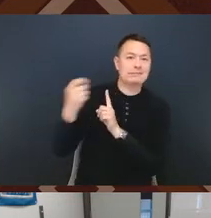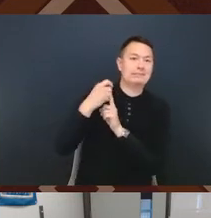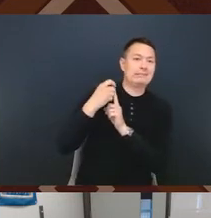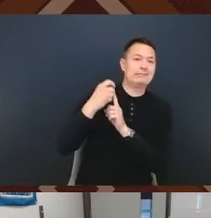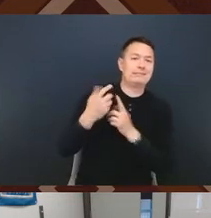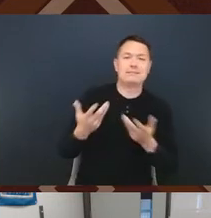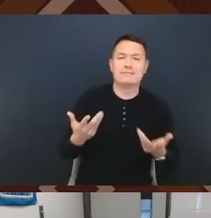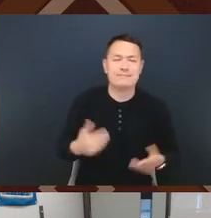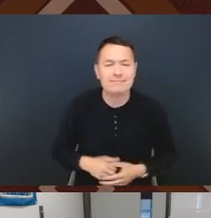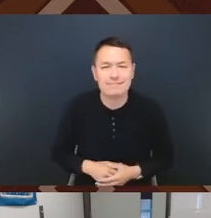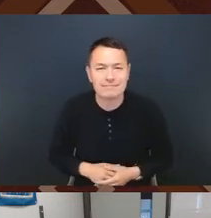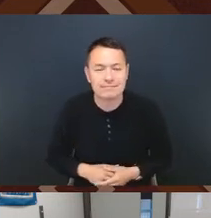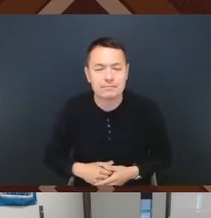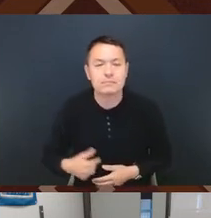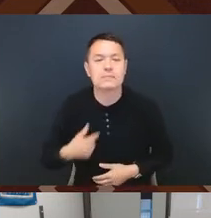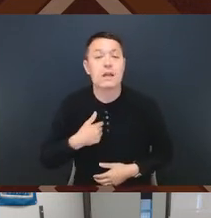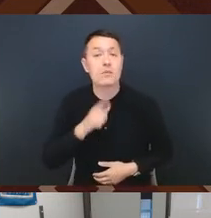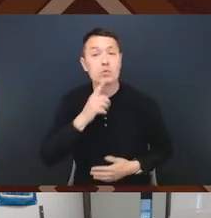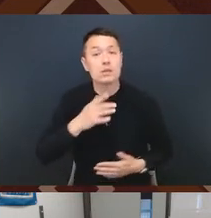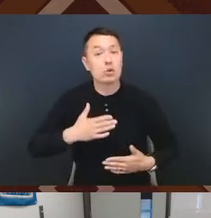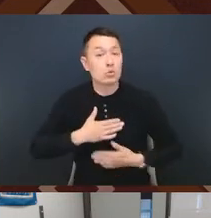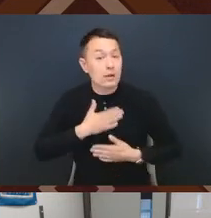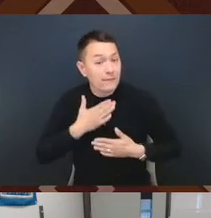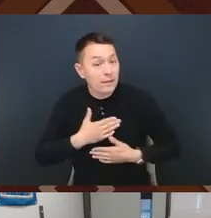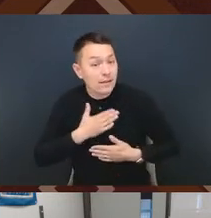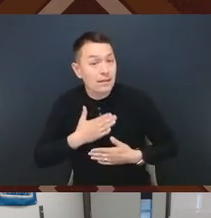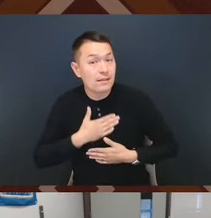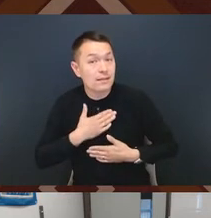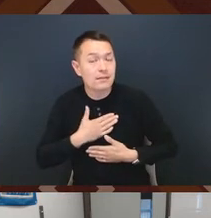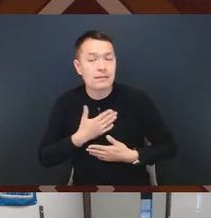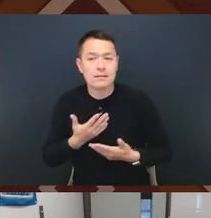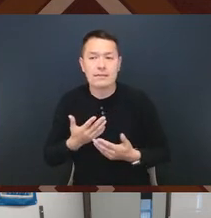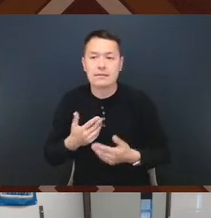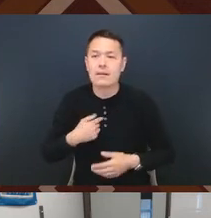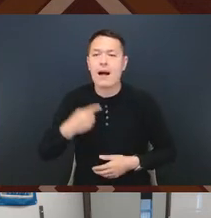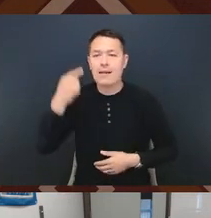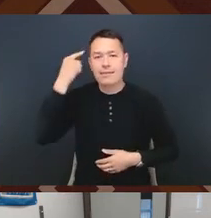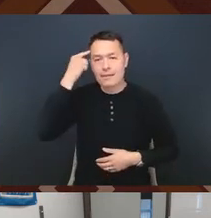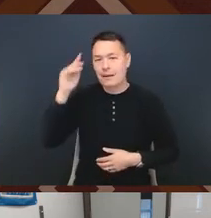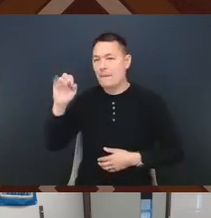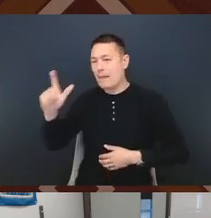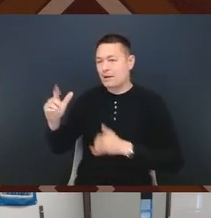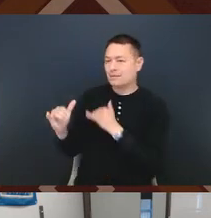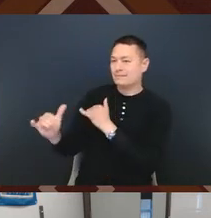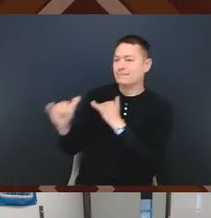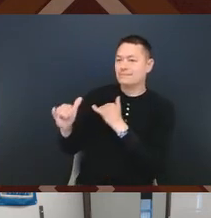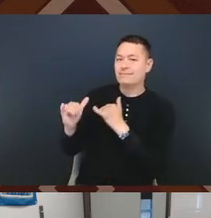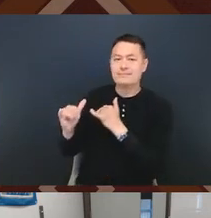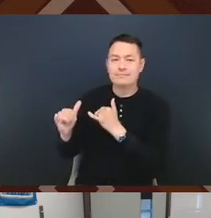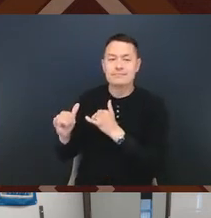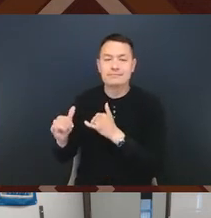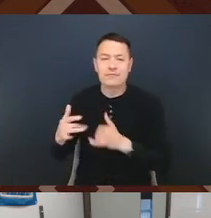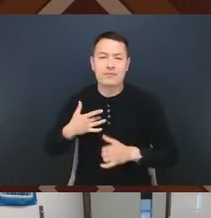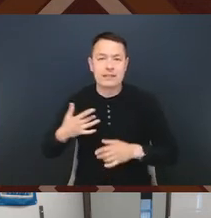I'm really grateful. And I think I speak for myself as well as myself that we're allowed